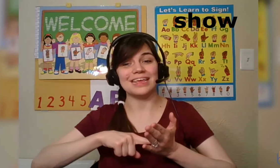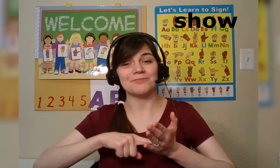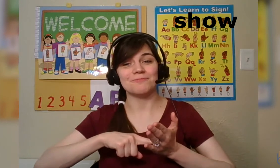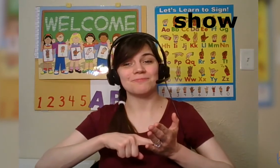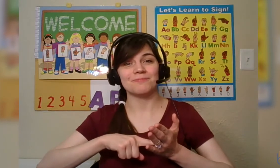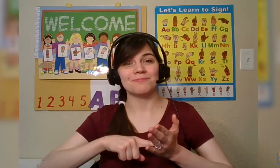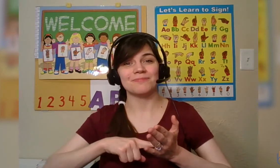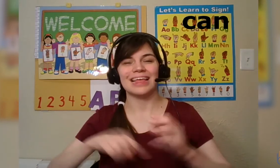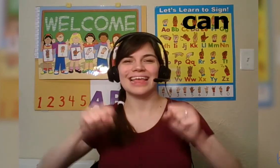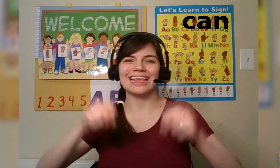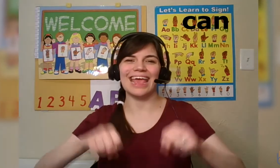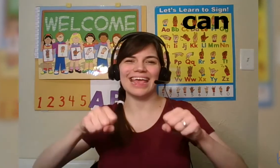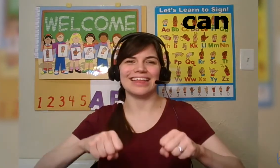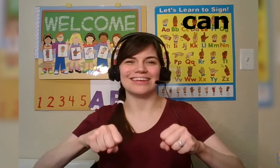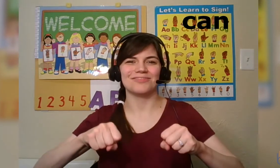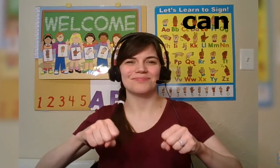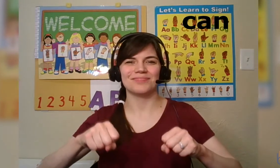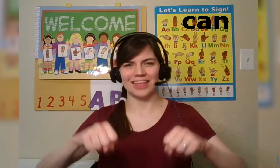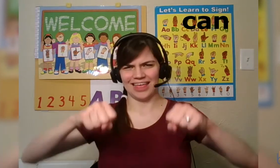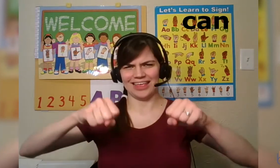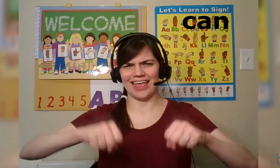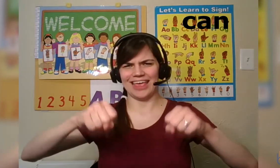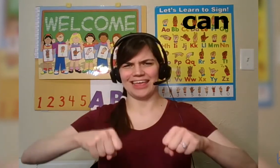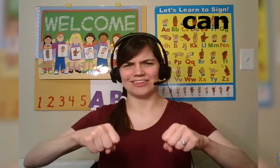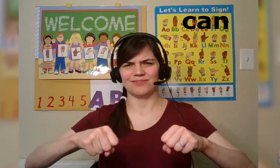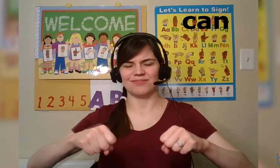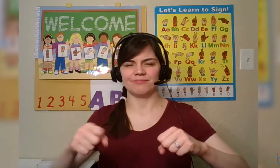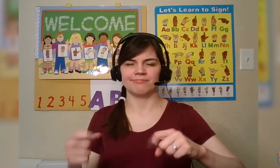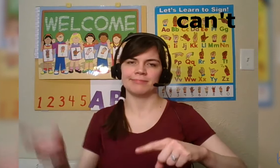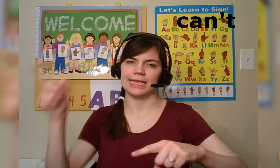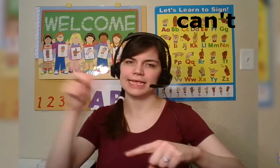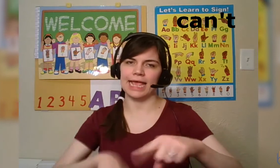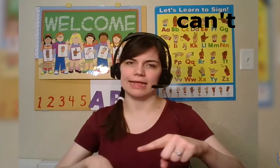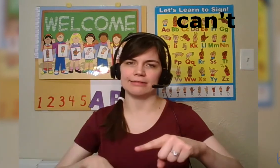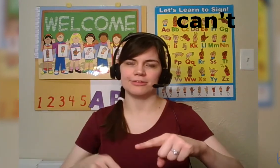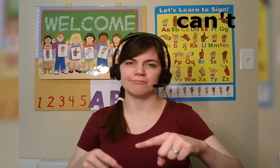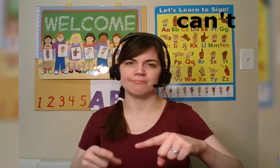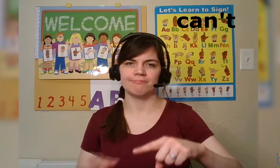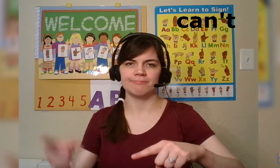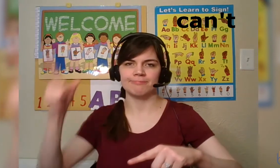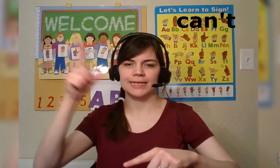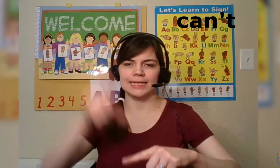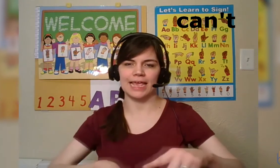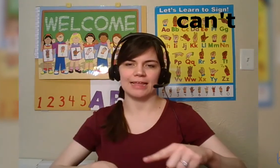Can. Can. Can't. Can't.